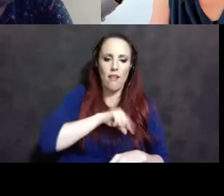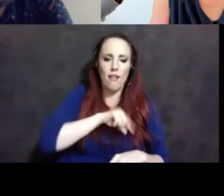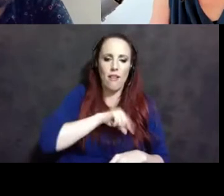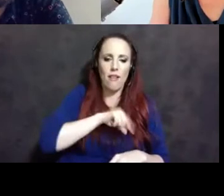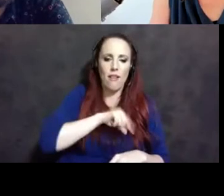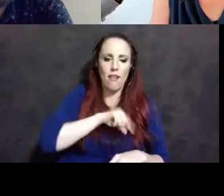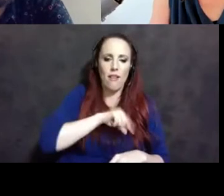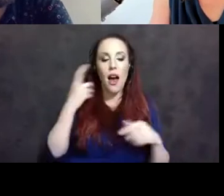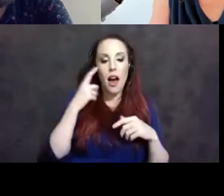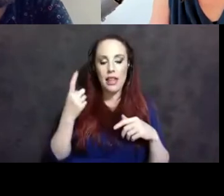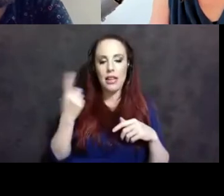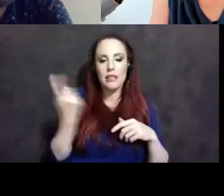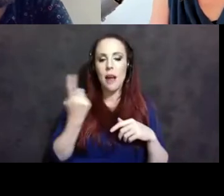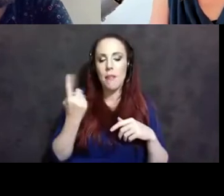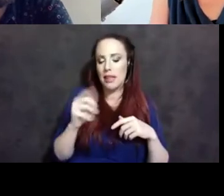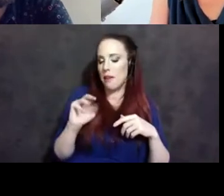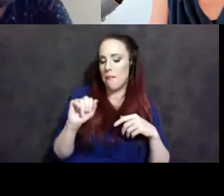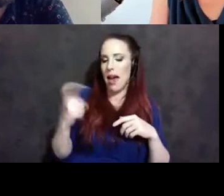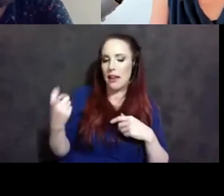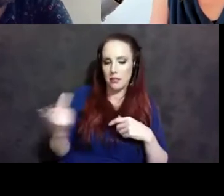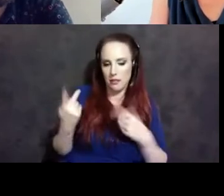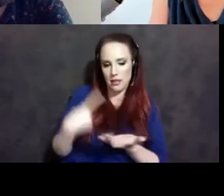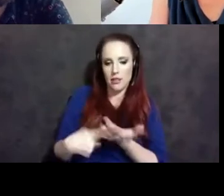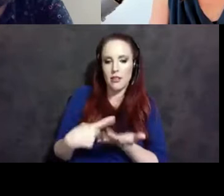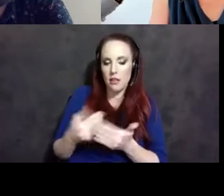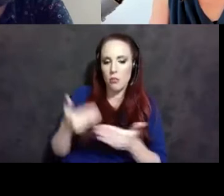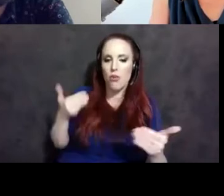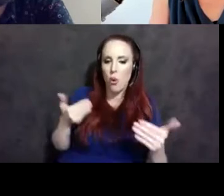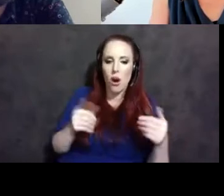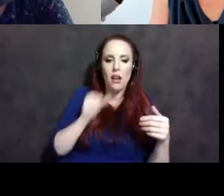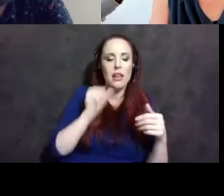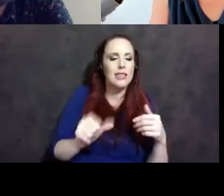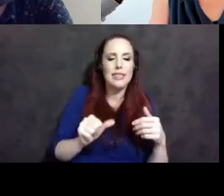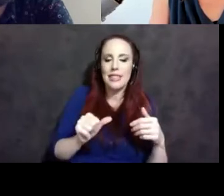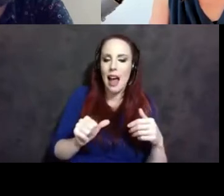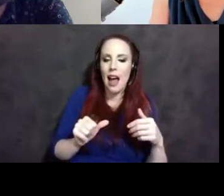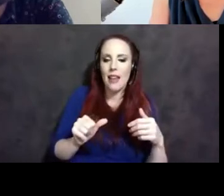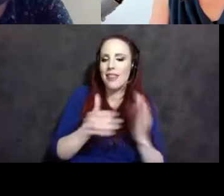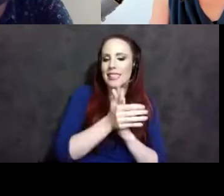And I think something Max and I talked about earlier, it's not about, like, the skill set that you're looking for.